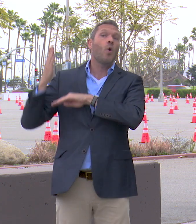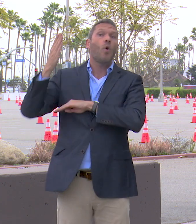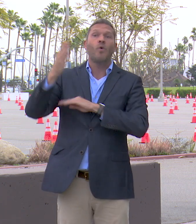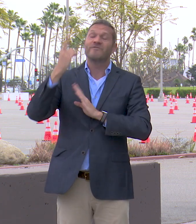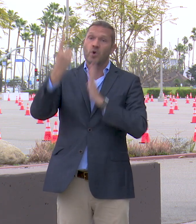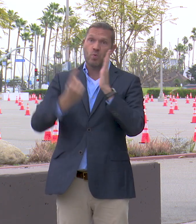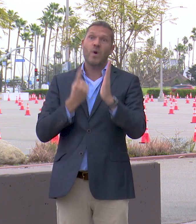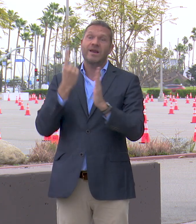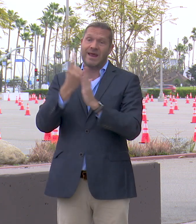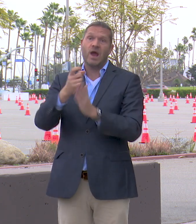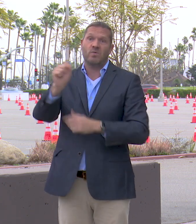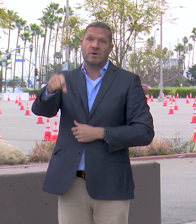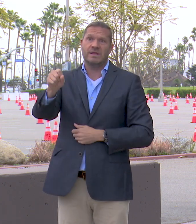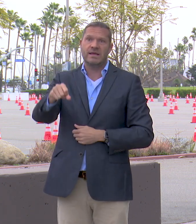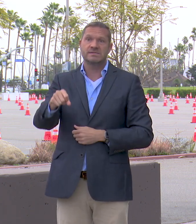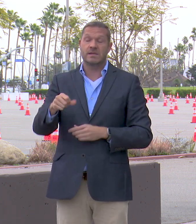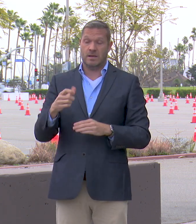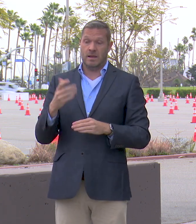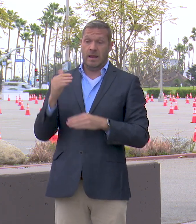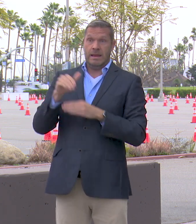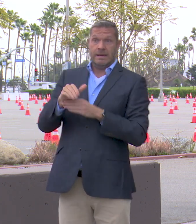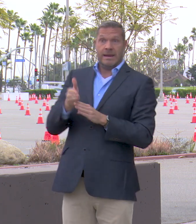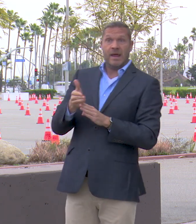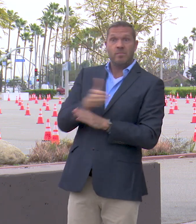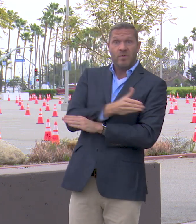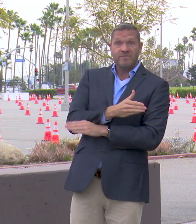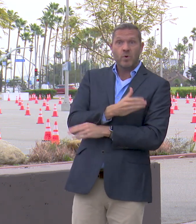Get plenty of rest the night before and remember to hydrate.